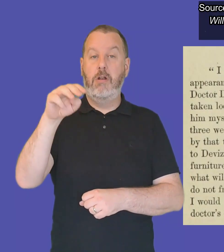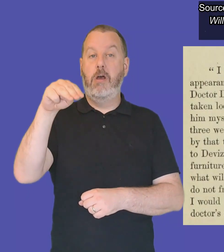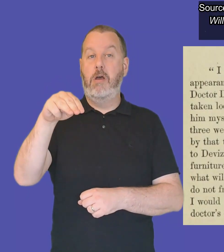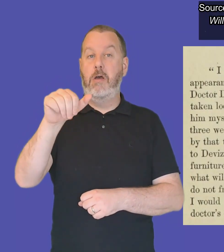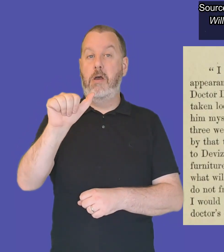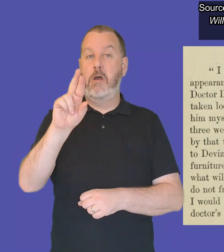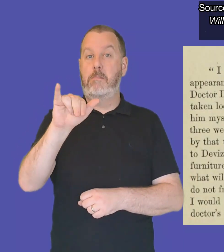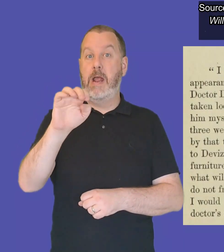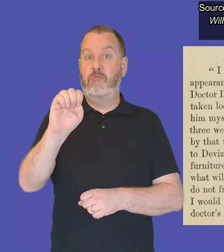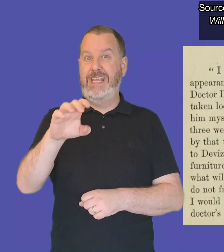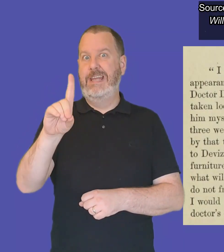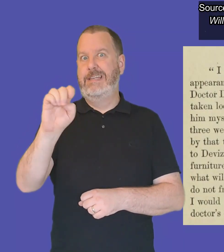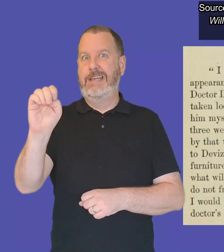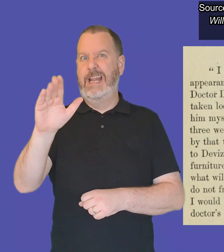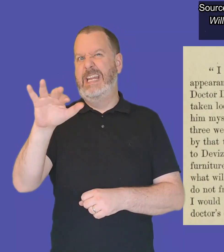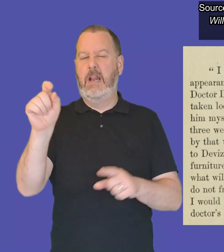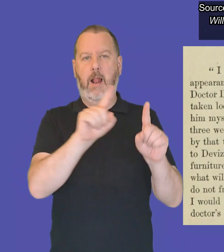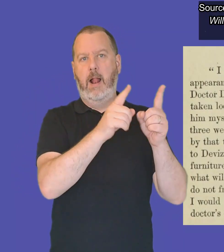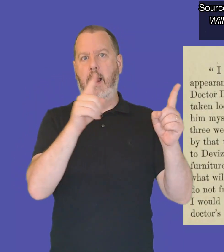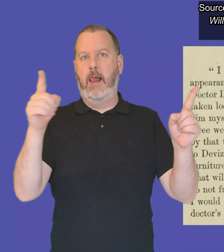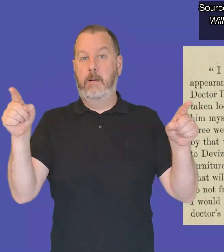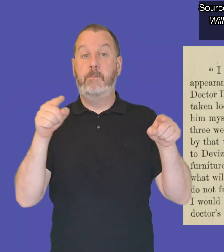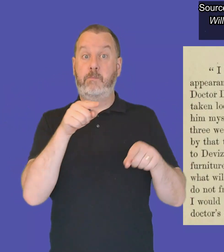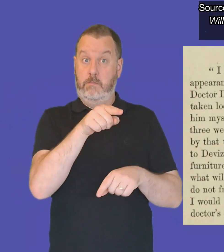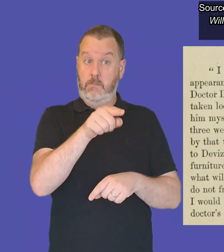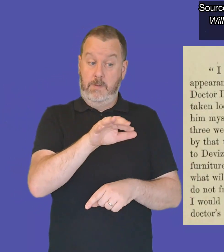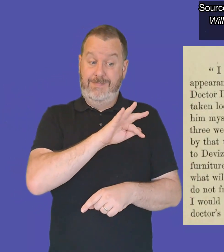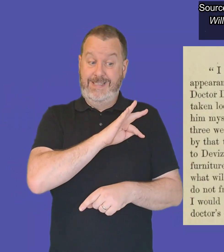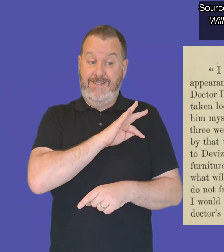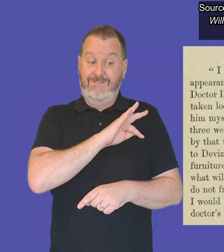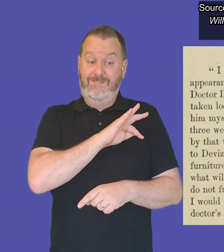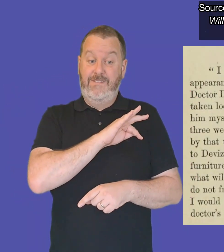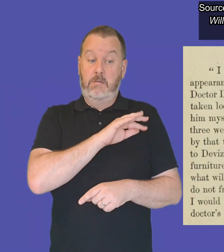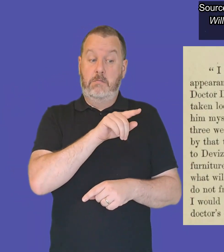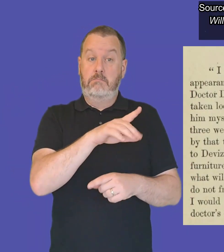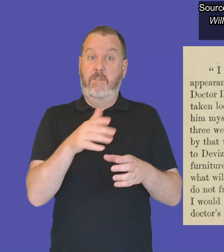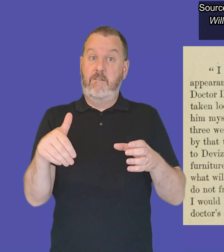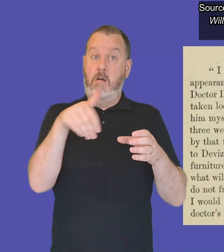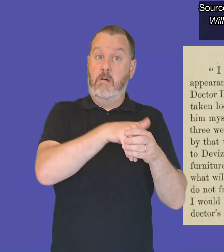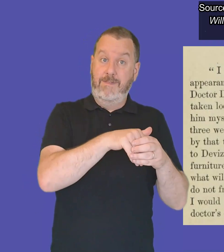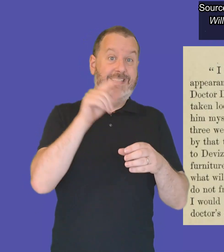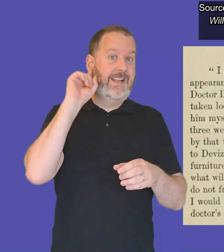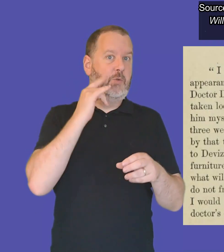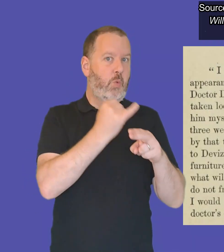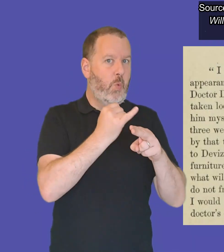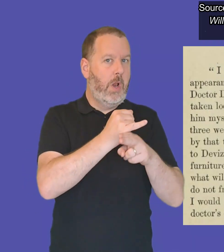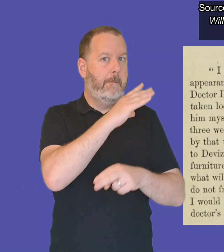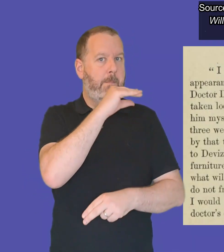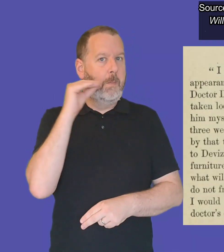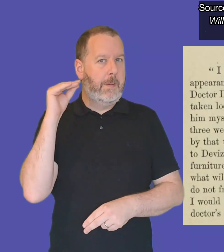A Dr Gabriel Jean Marie de Lys was also involved in the Birmingham Deaf school,